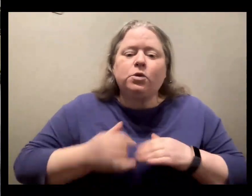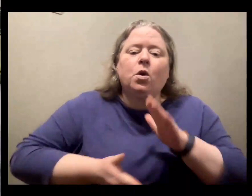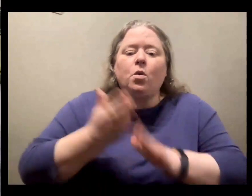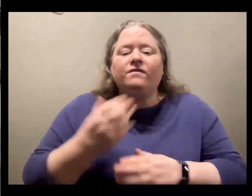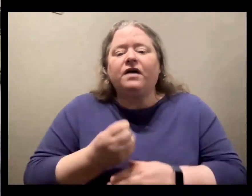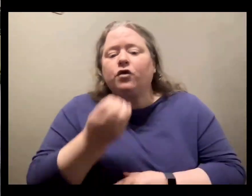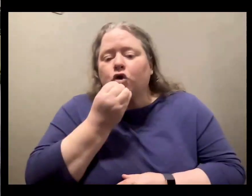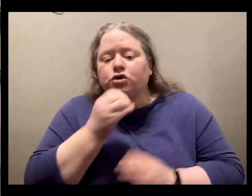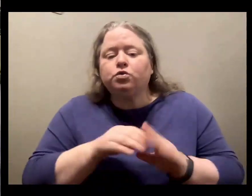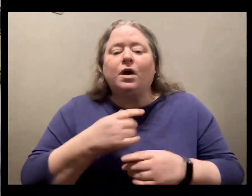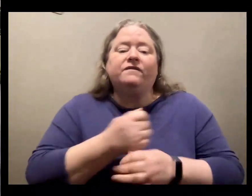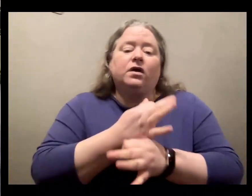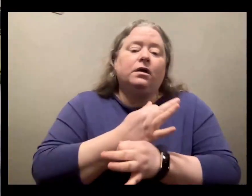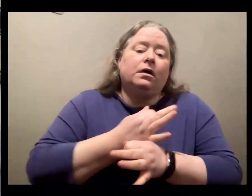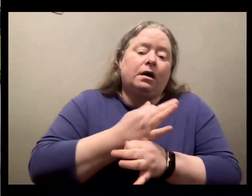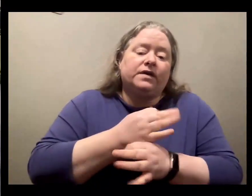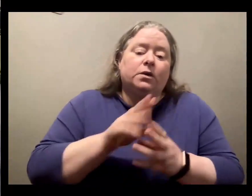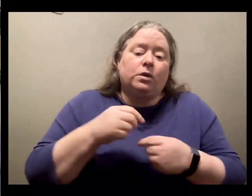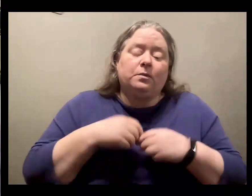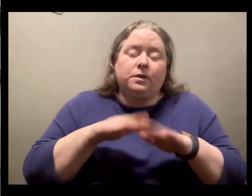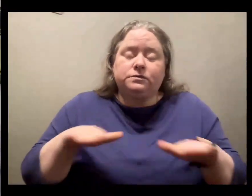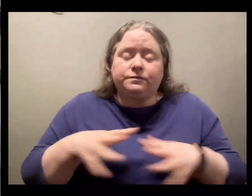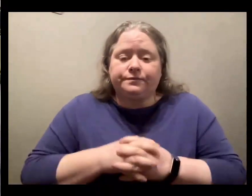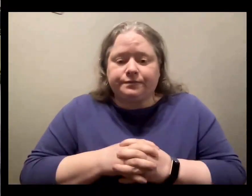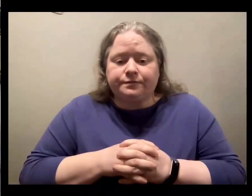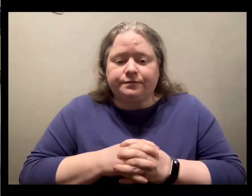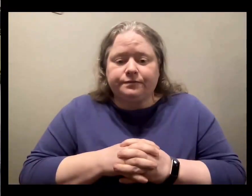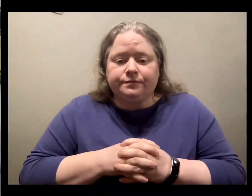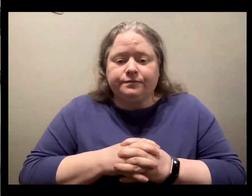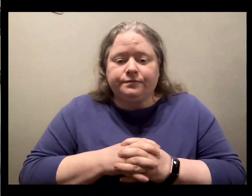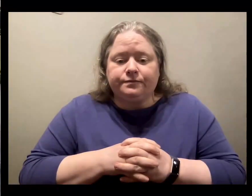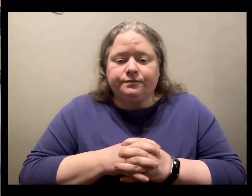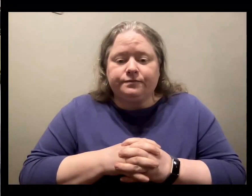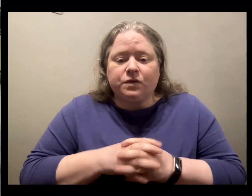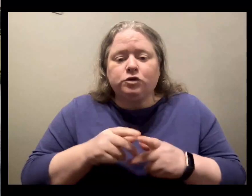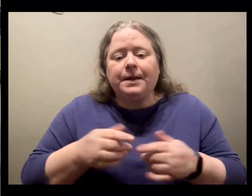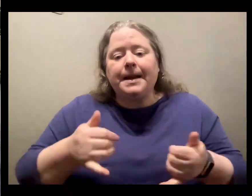to be able to go off and have lunch or have coffee with my kids,